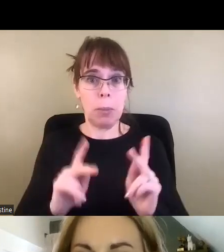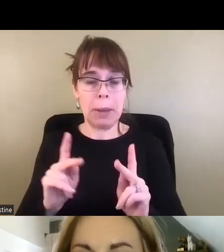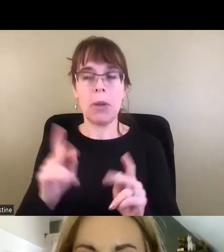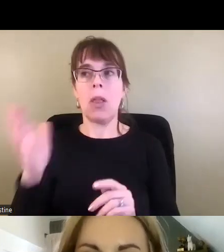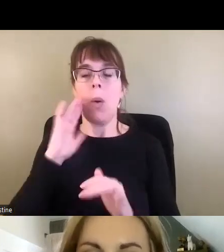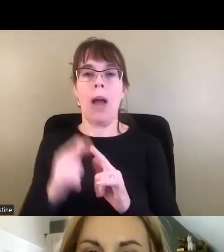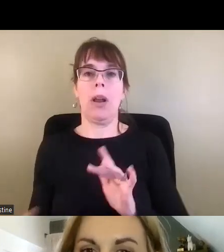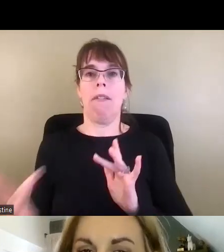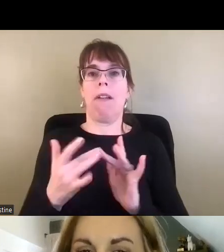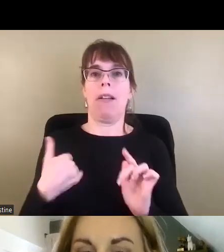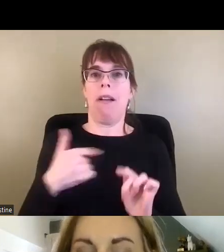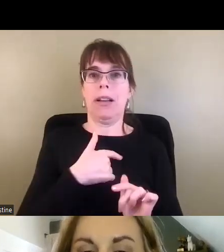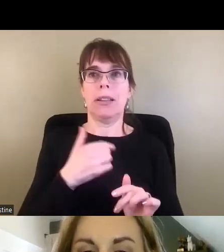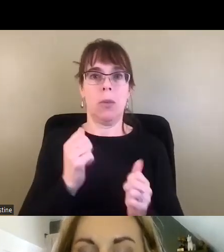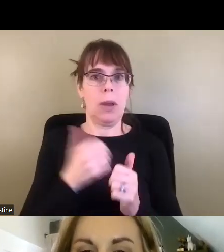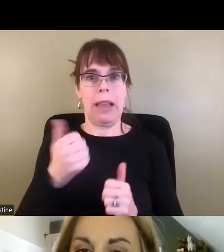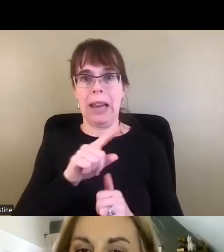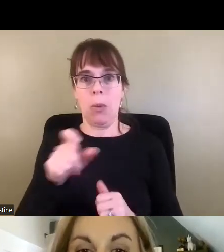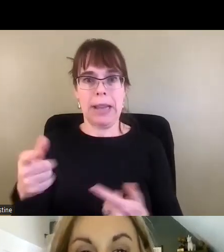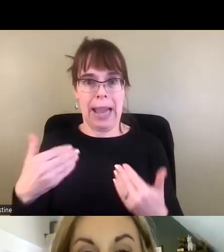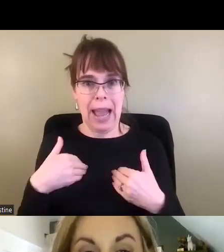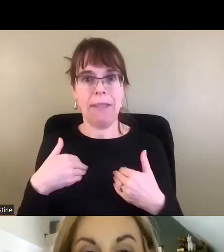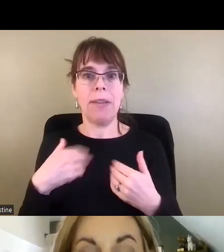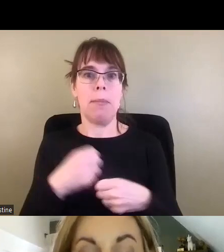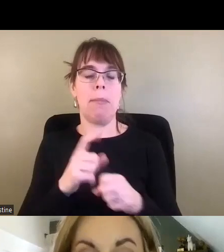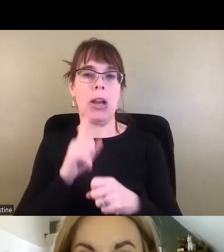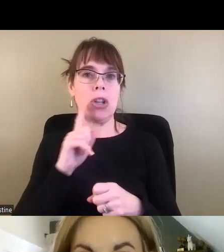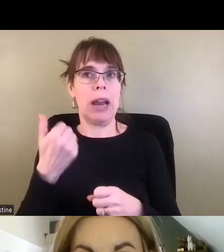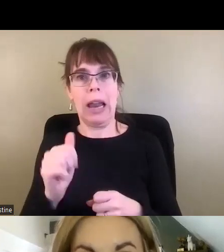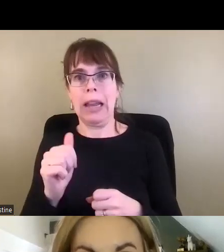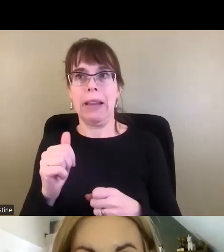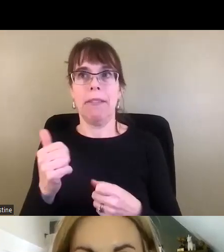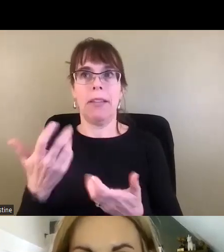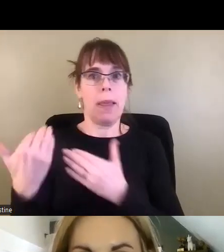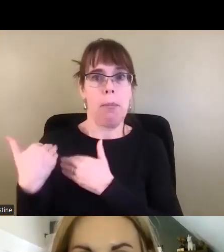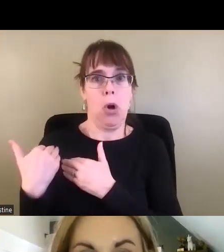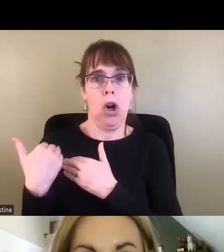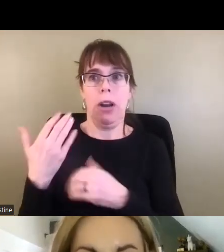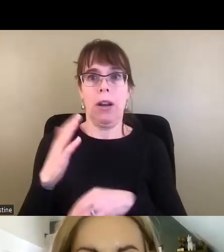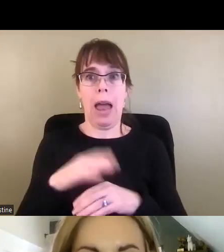us with any questions to make sure any of that burden for abortion seekers is alleviated.